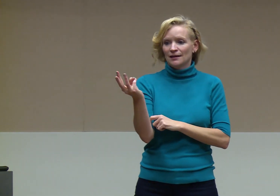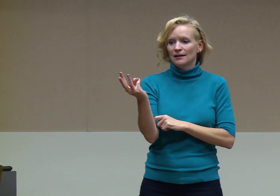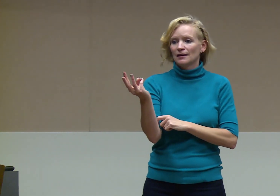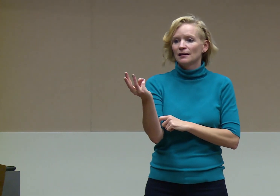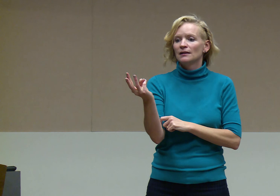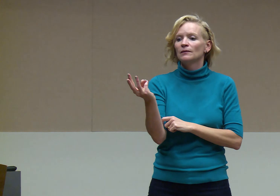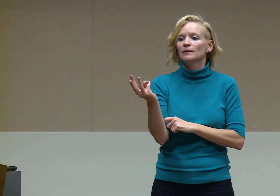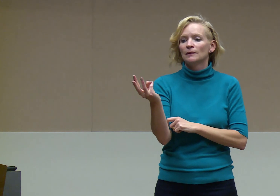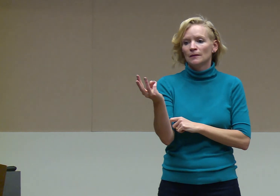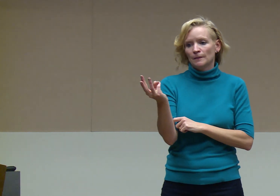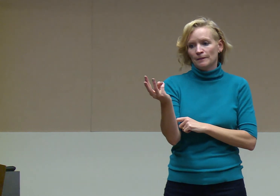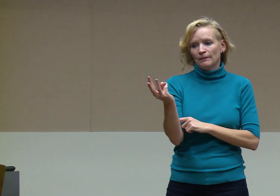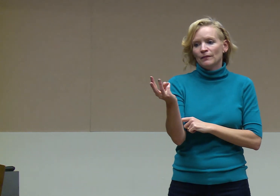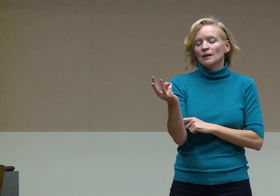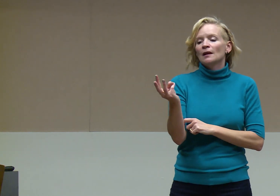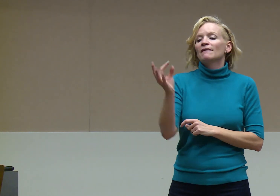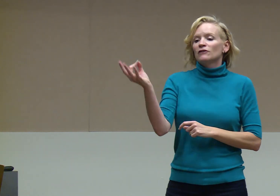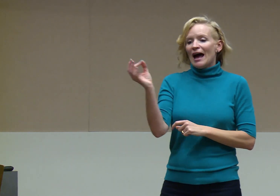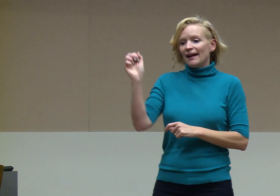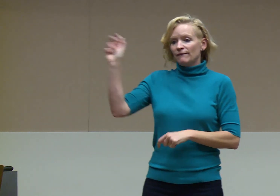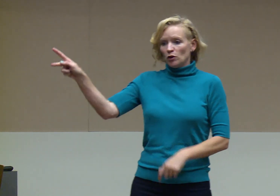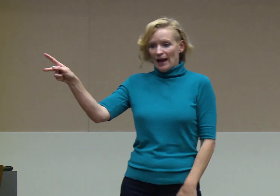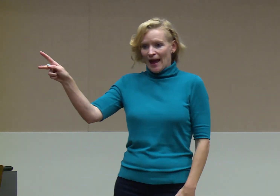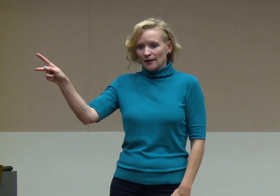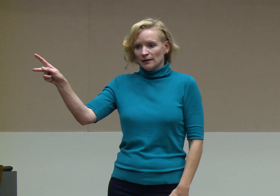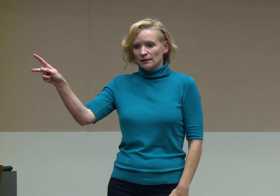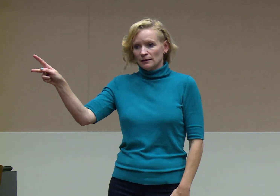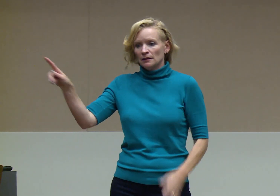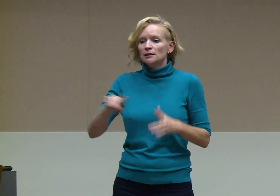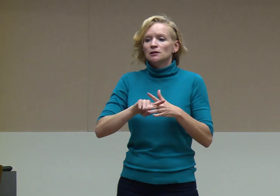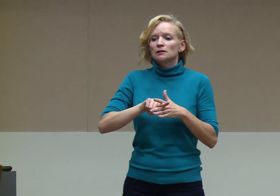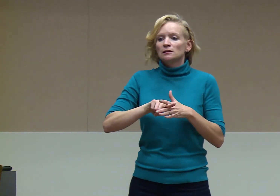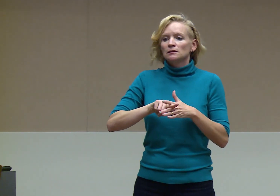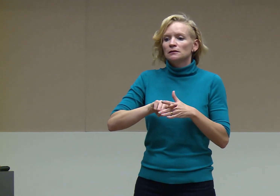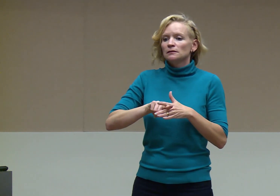had my defense, my dissertation defense on Wednesday, flew back on Friday to Dallas,